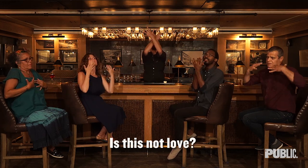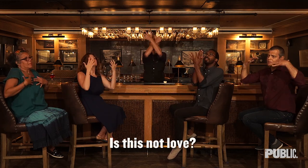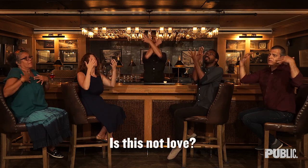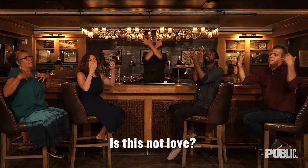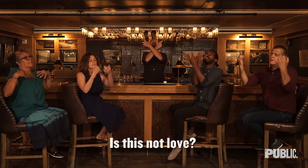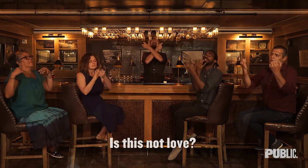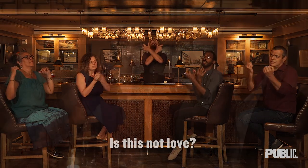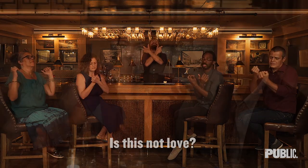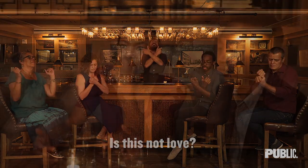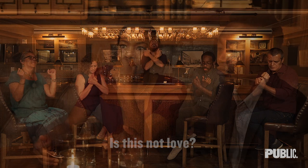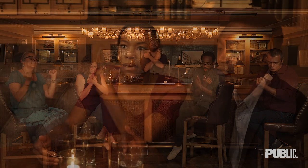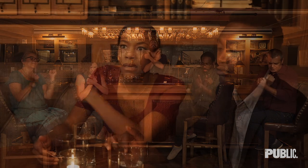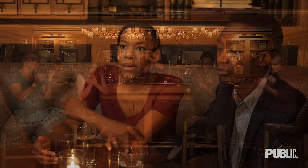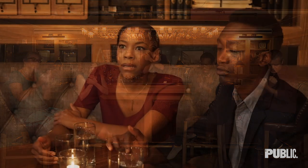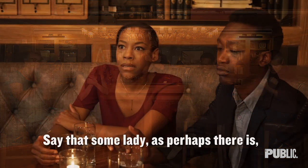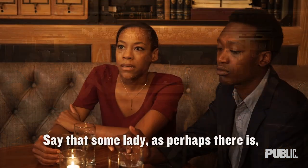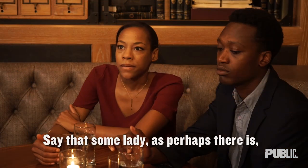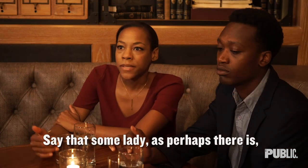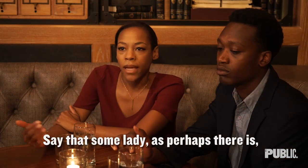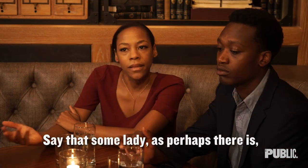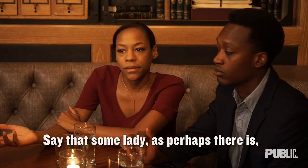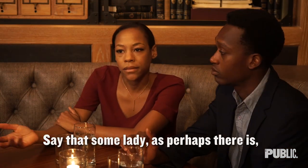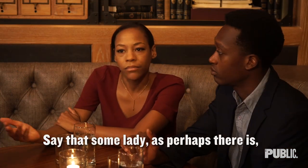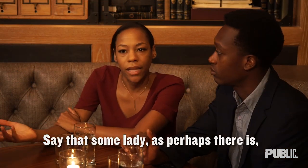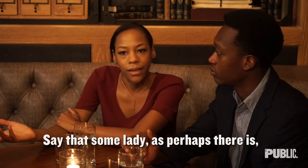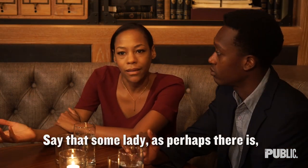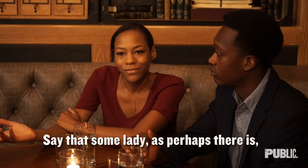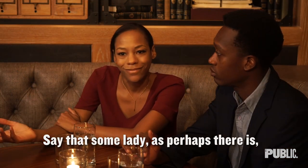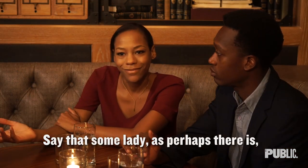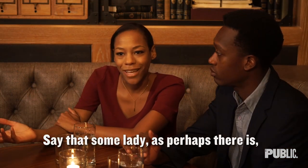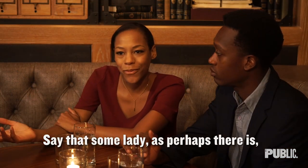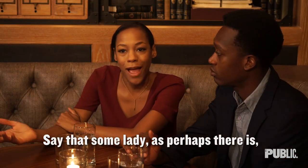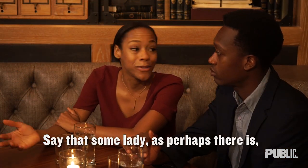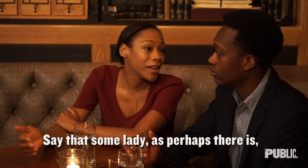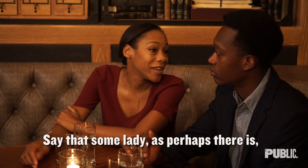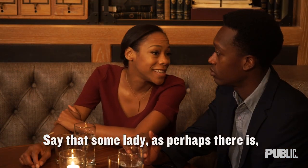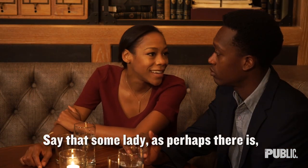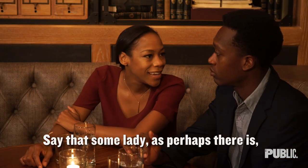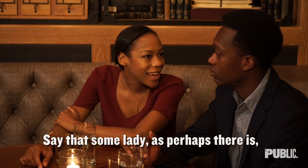Is this not love? Say that some lady, as perhaps there is,